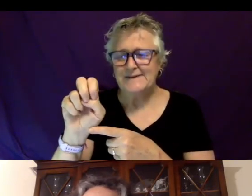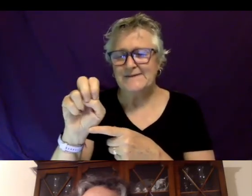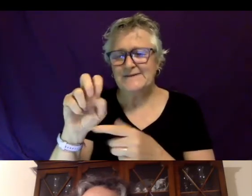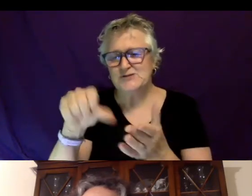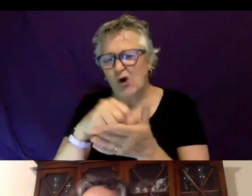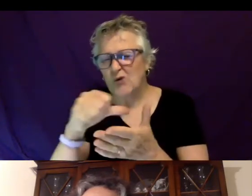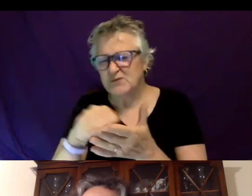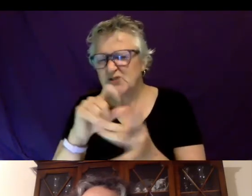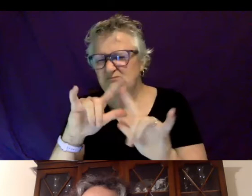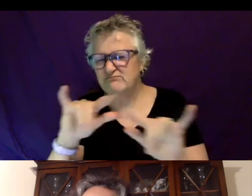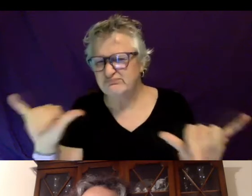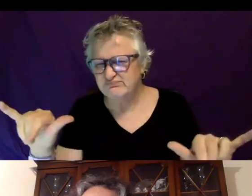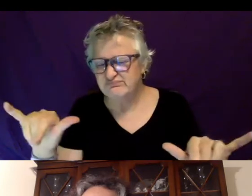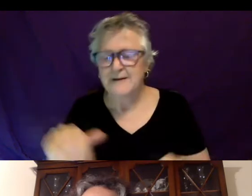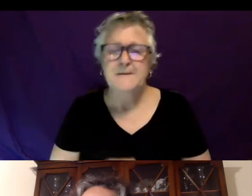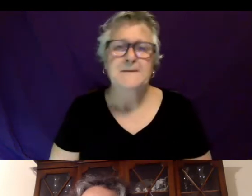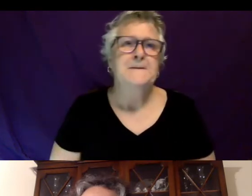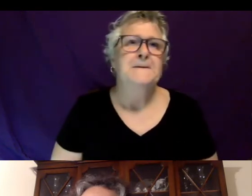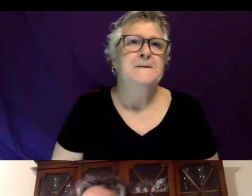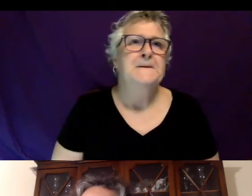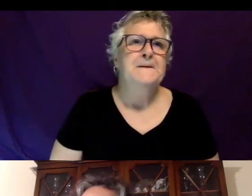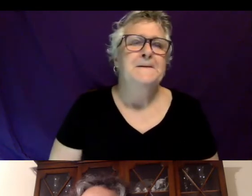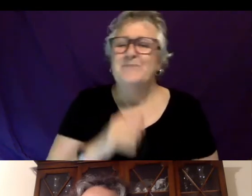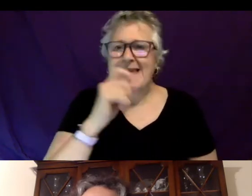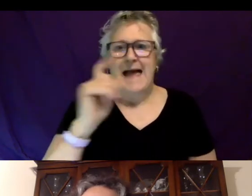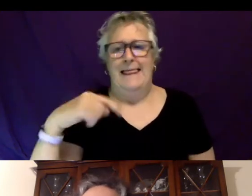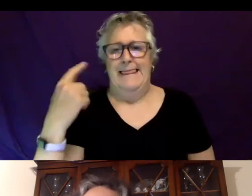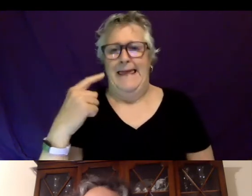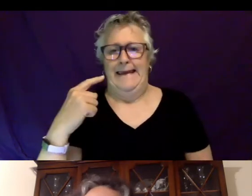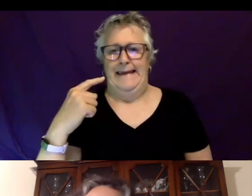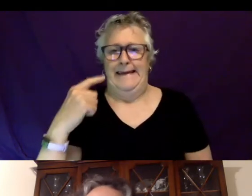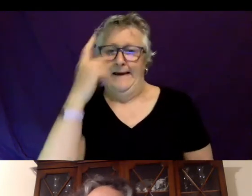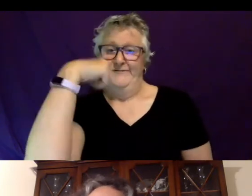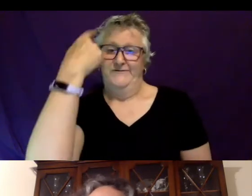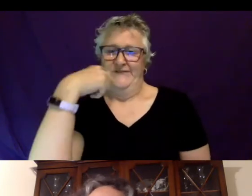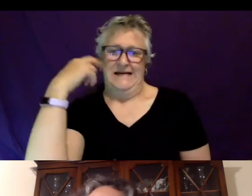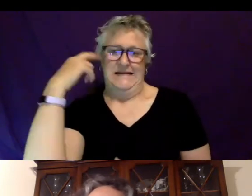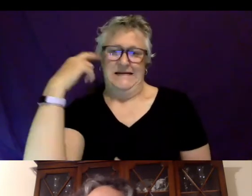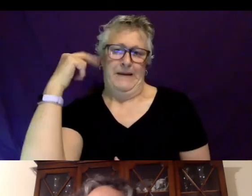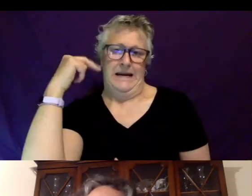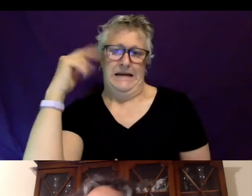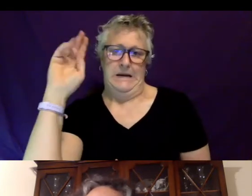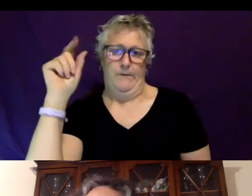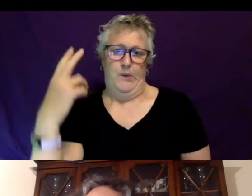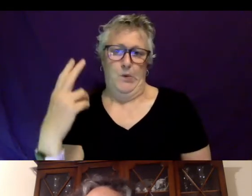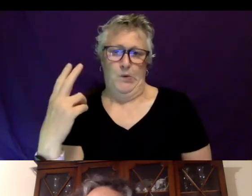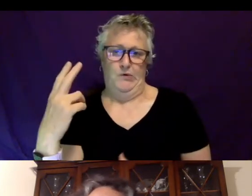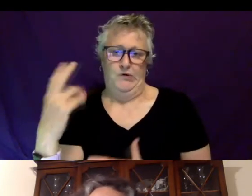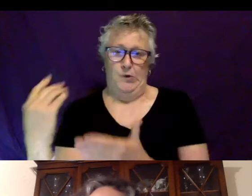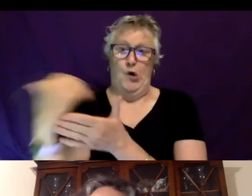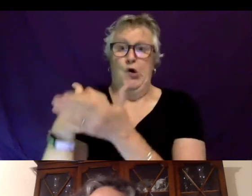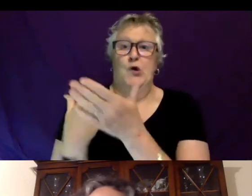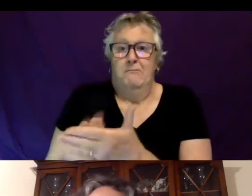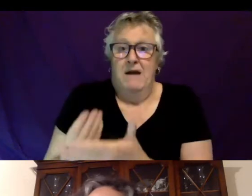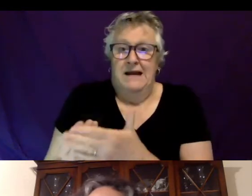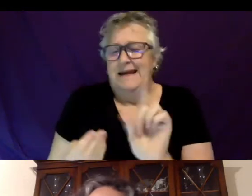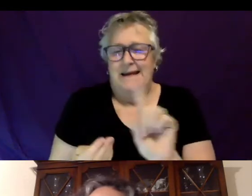It wasn't, you know, it wasn't like a face painting booth, or anything like that. I wasn't there to make any money, I was just there to demonstrate, and talk to